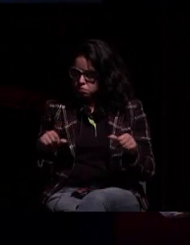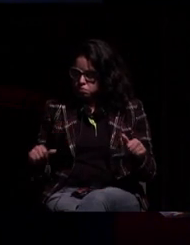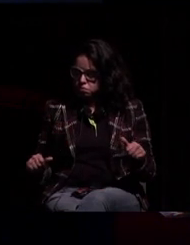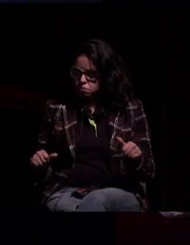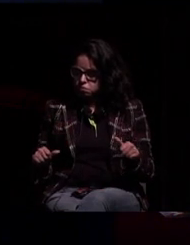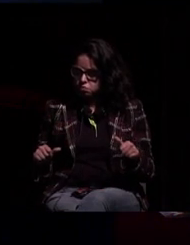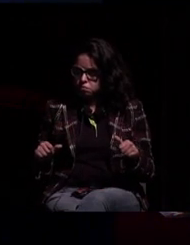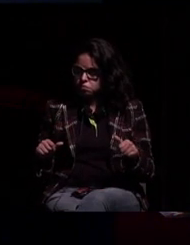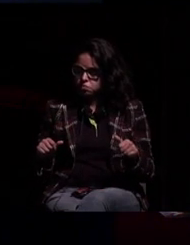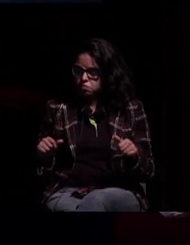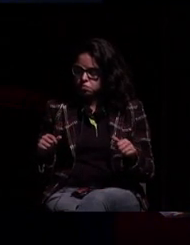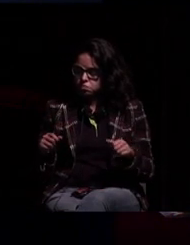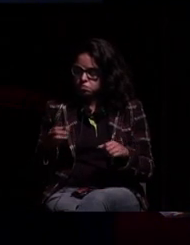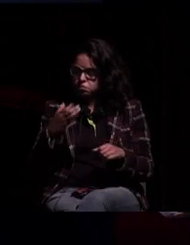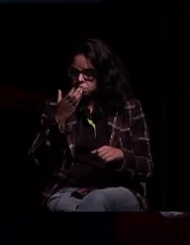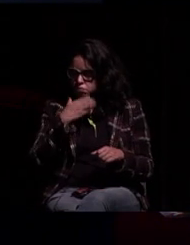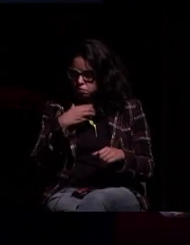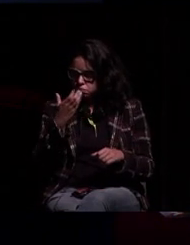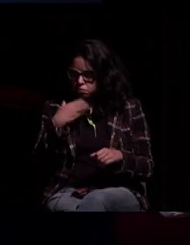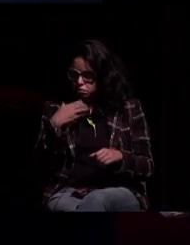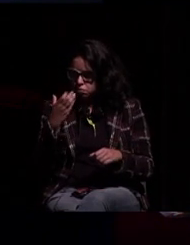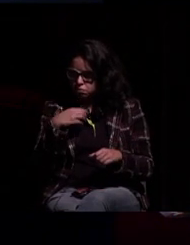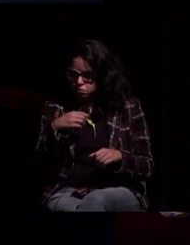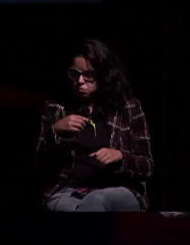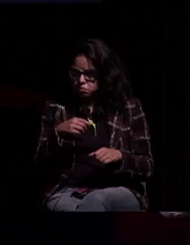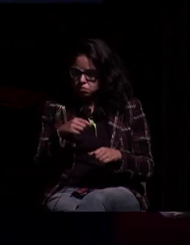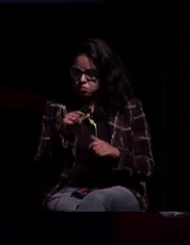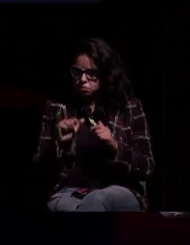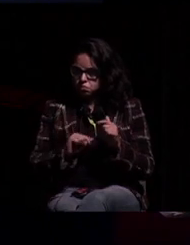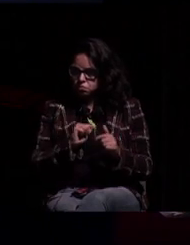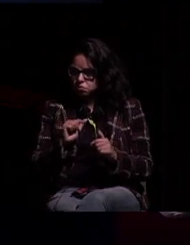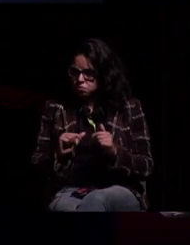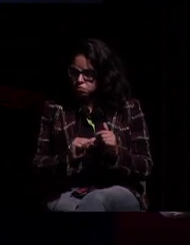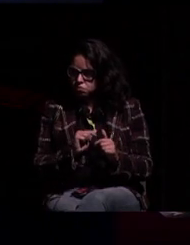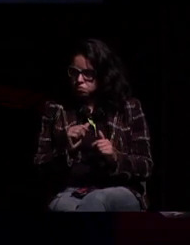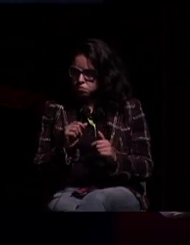of peaches and other fruits...